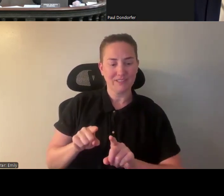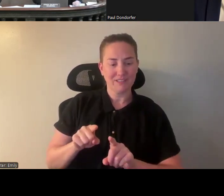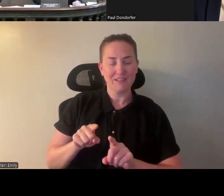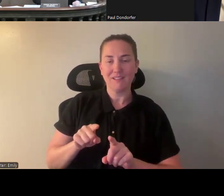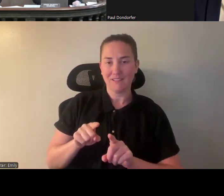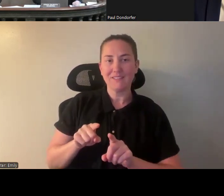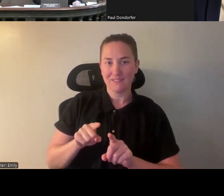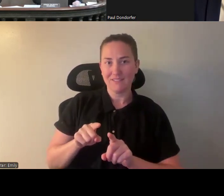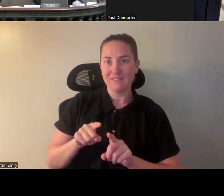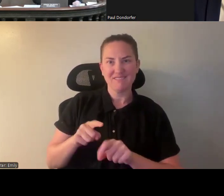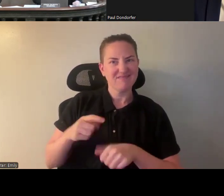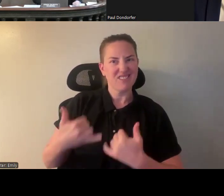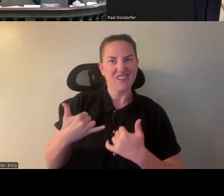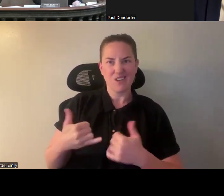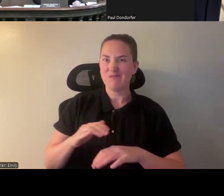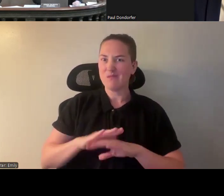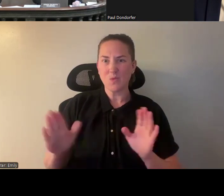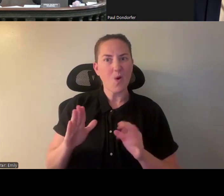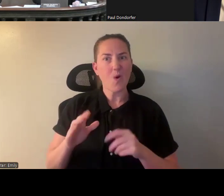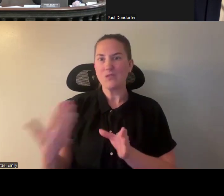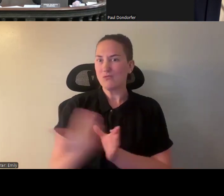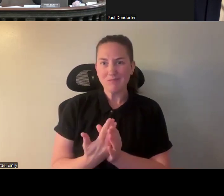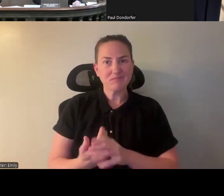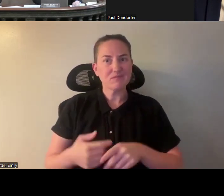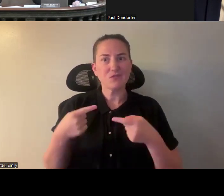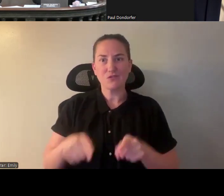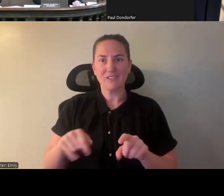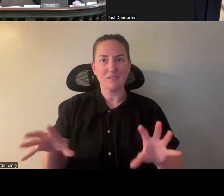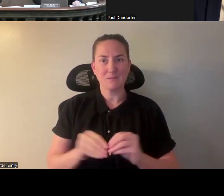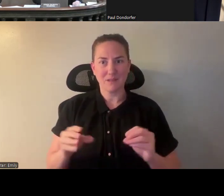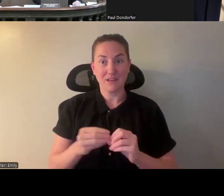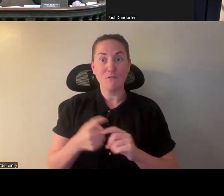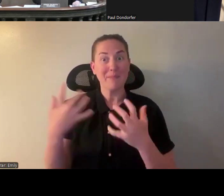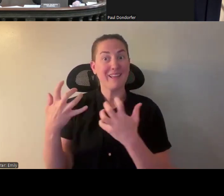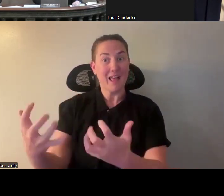time We will not tolerate any disruptions during this meeting from the gallery A second warning